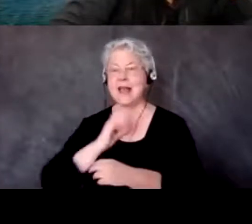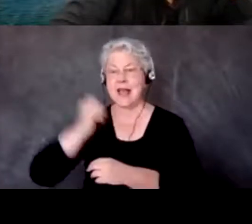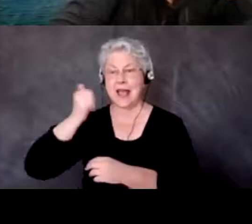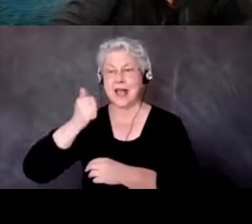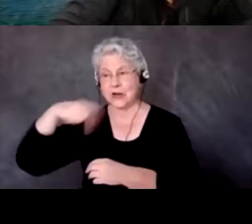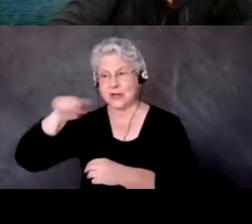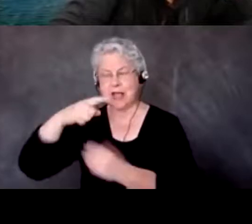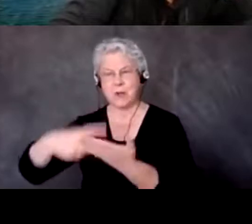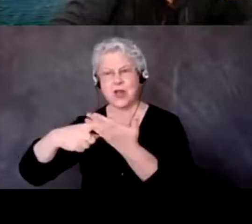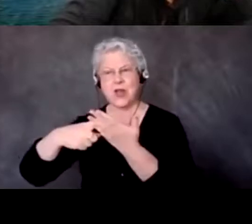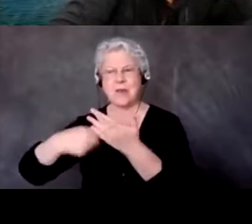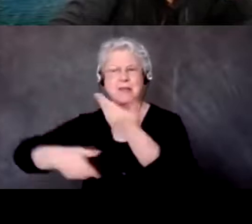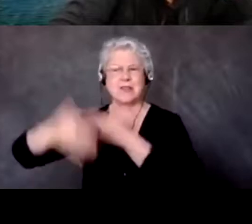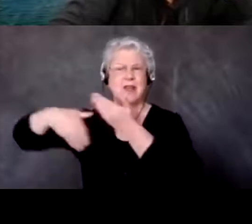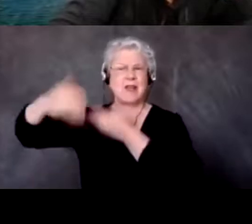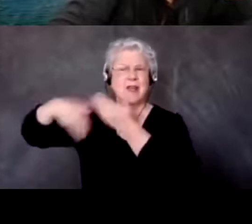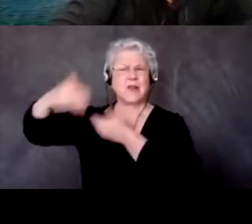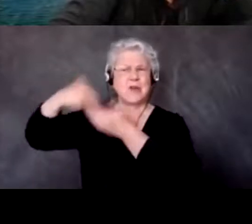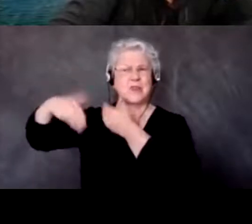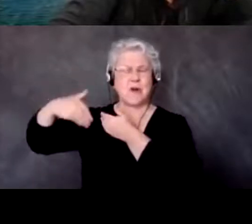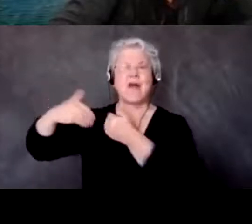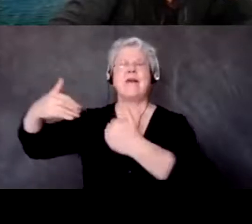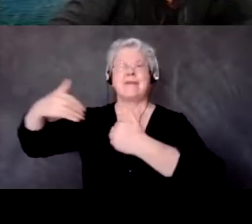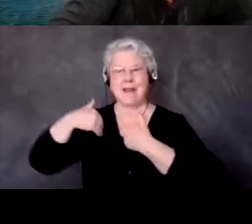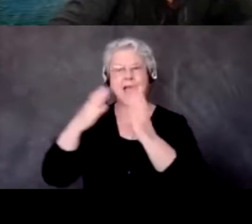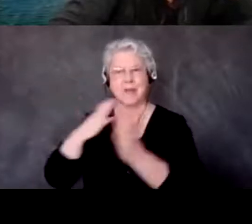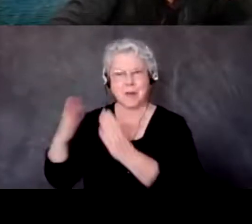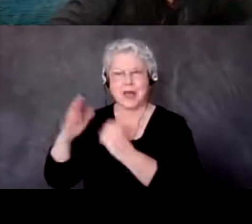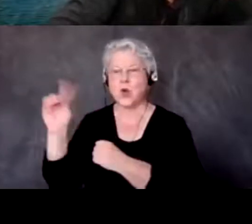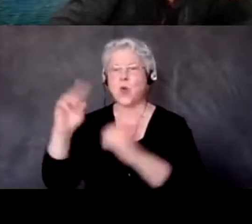generations and generations ago we had planners - we planned where our houses went, we planned